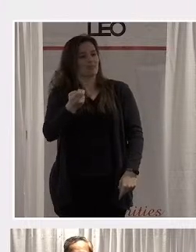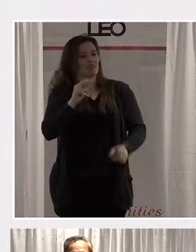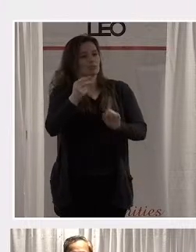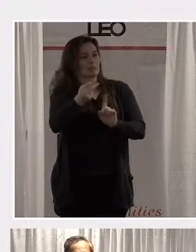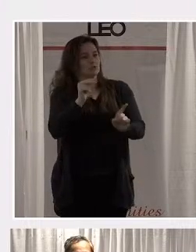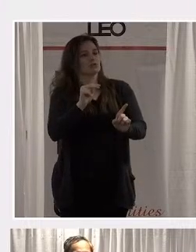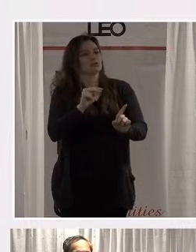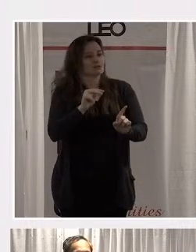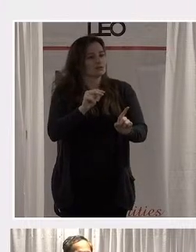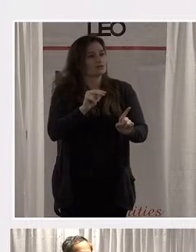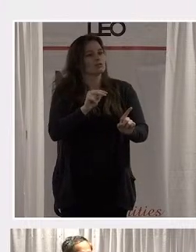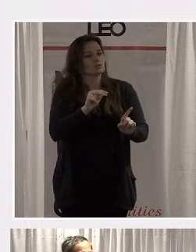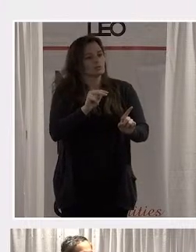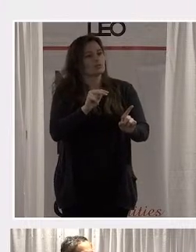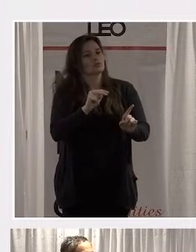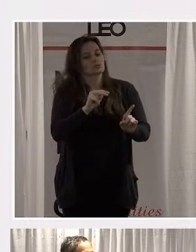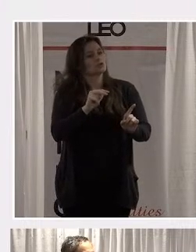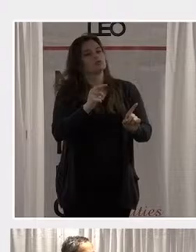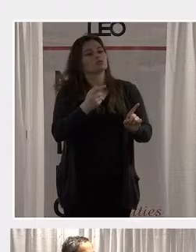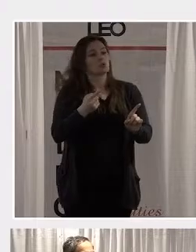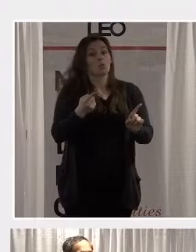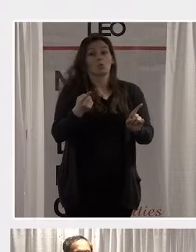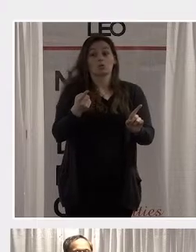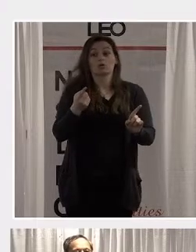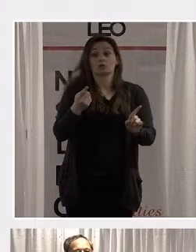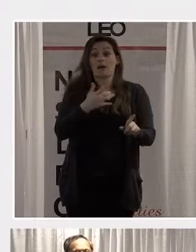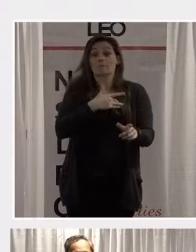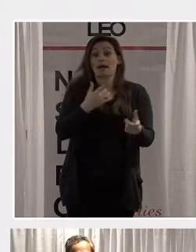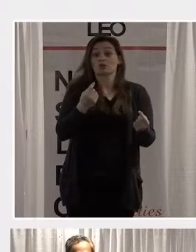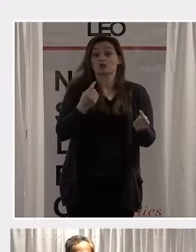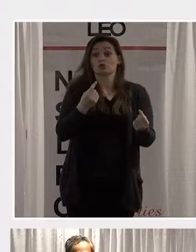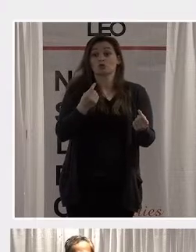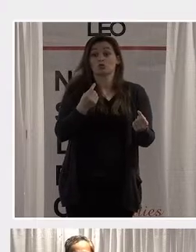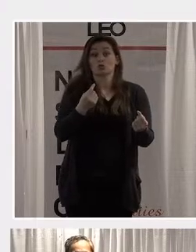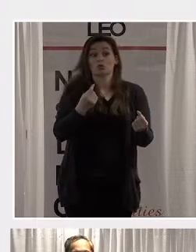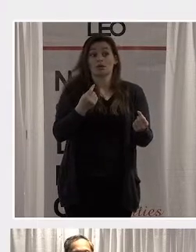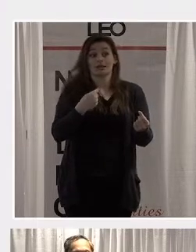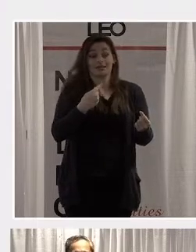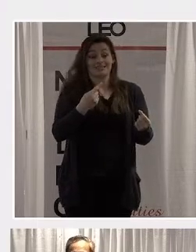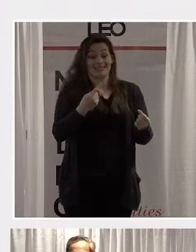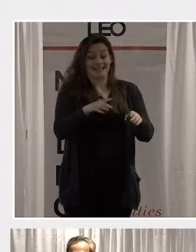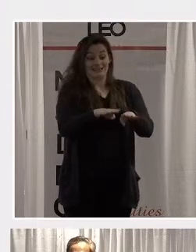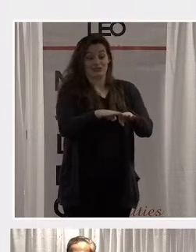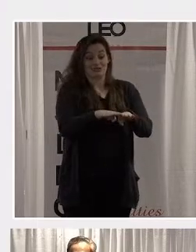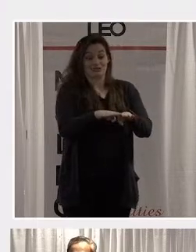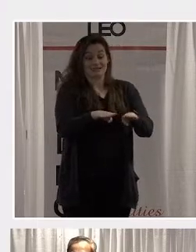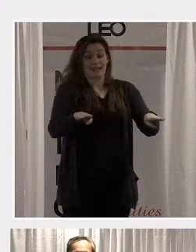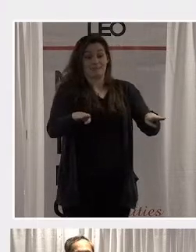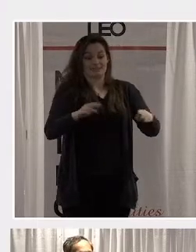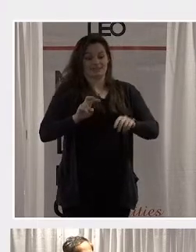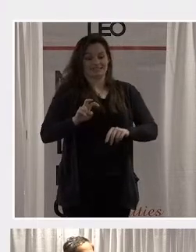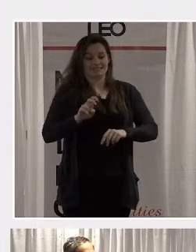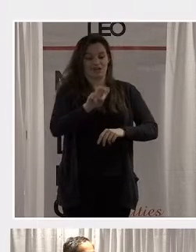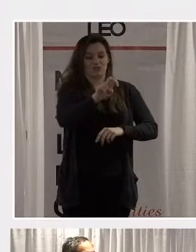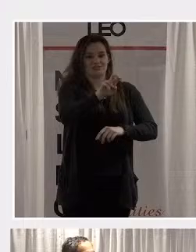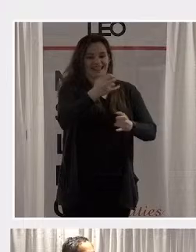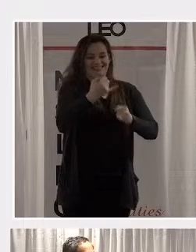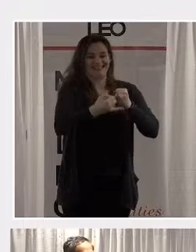THAT LAST STEP THAT IS PAINTED YELLOW IS GOLDEN FOR ME BECAUSE I CAN'T TELL YOU HOW MANY TIMES THAT I HAVE GONE DOWN STEPS